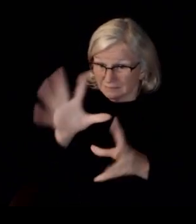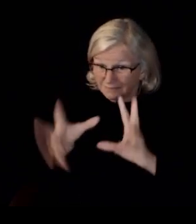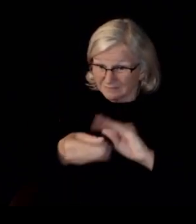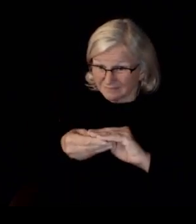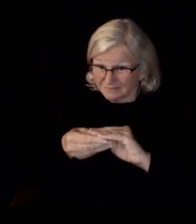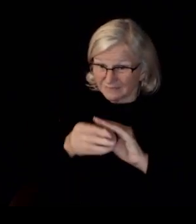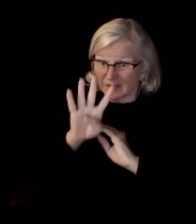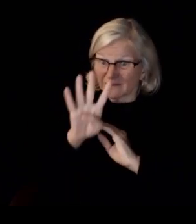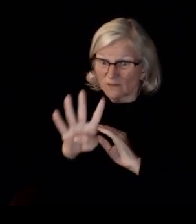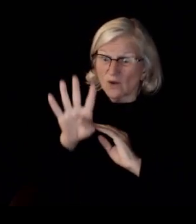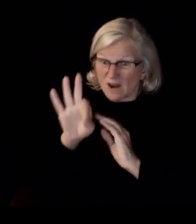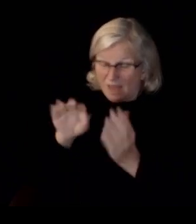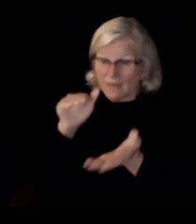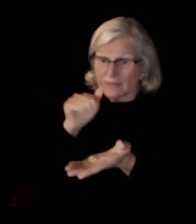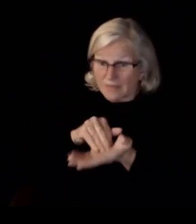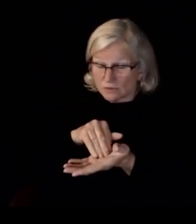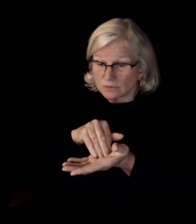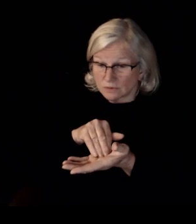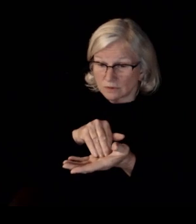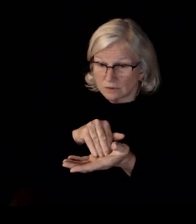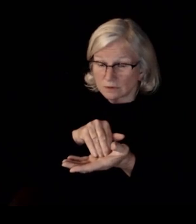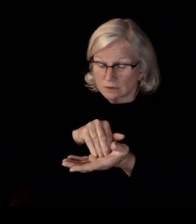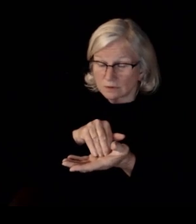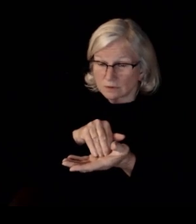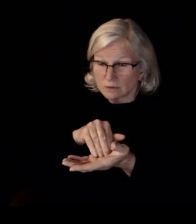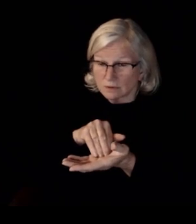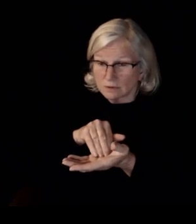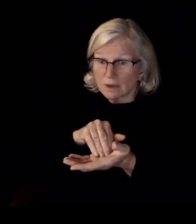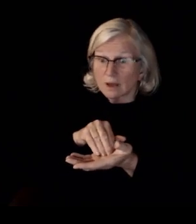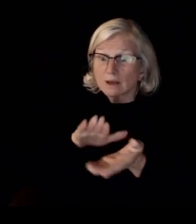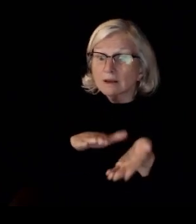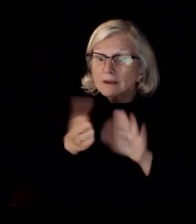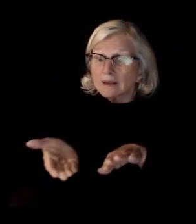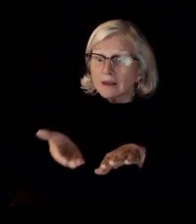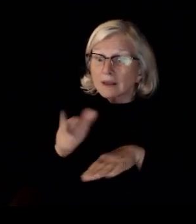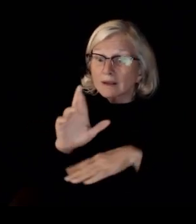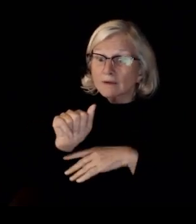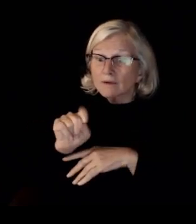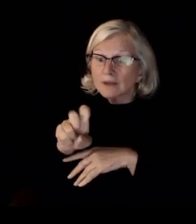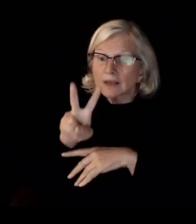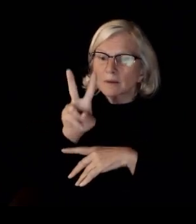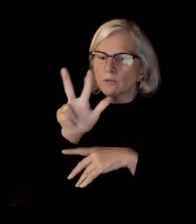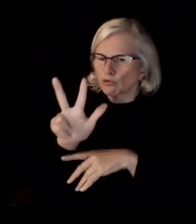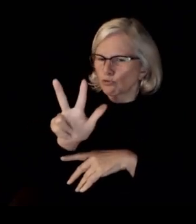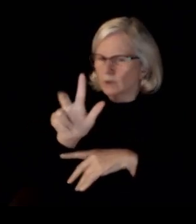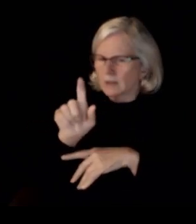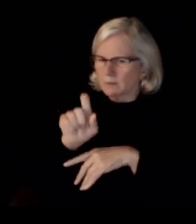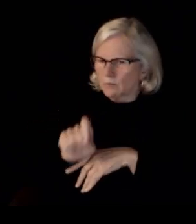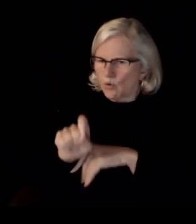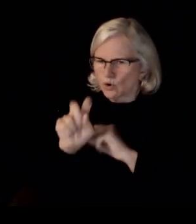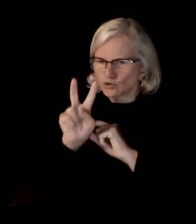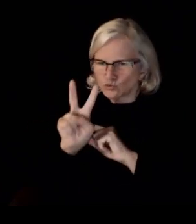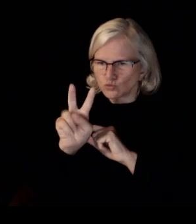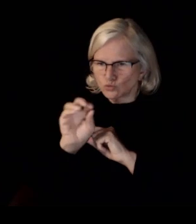our case fatality rate is about 3.2 percent but that as the Commissioner said varies very